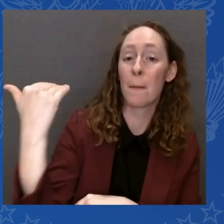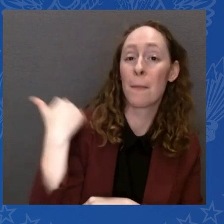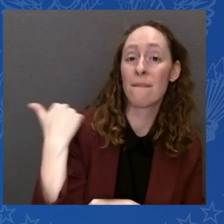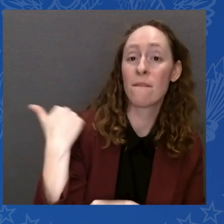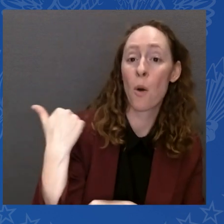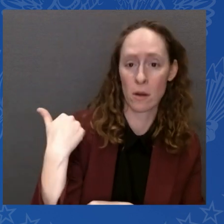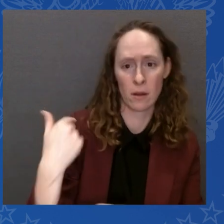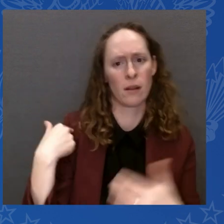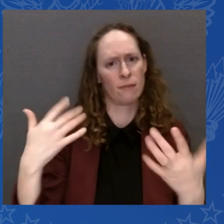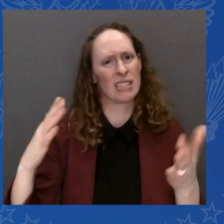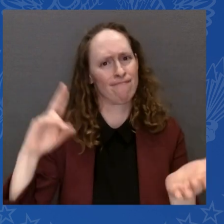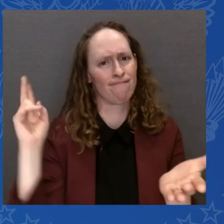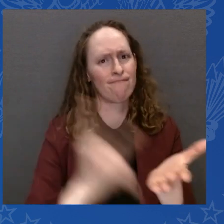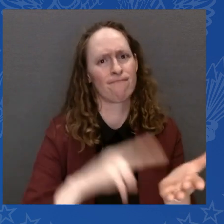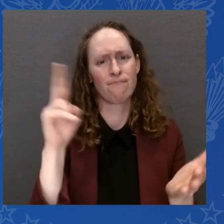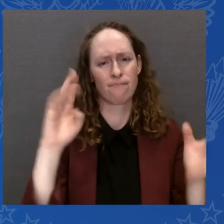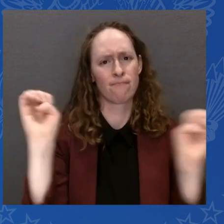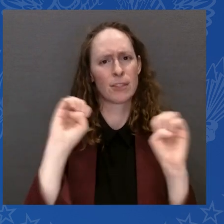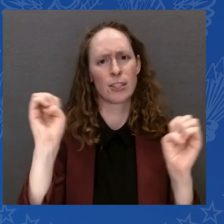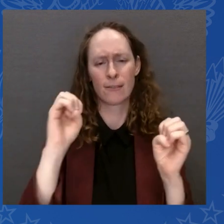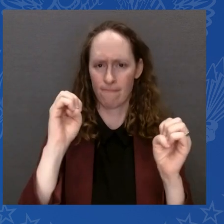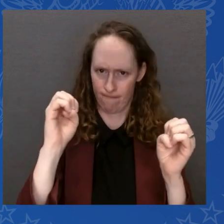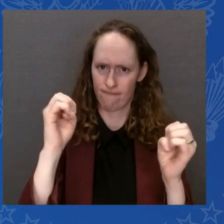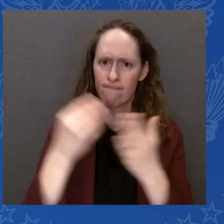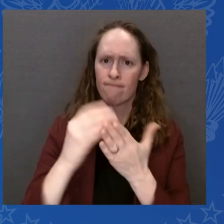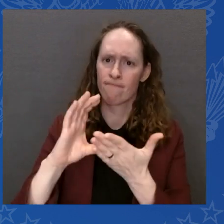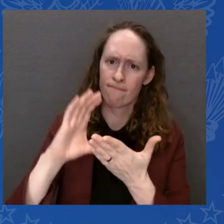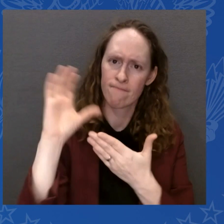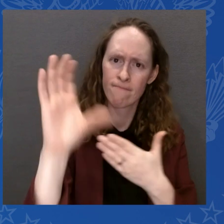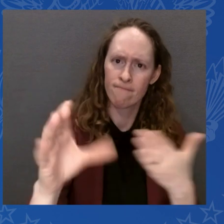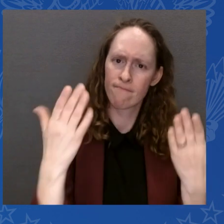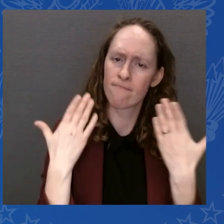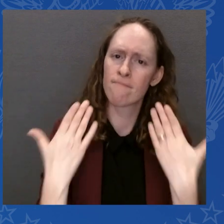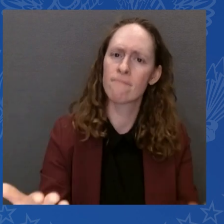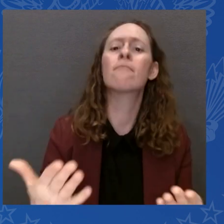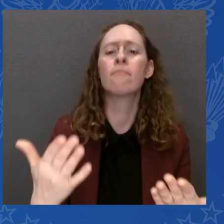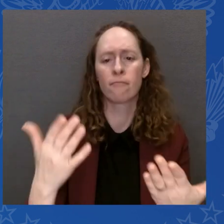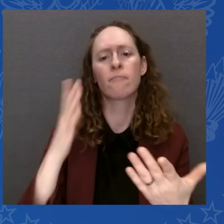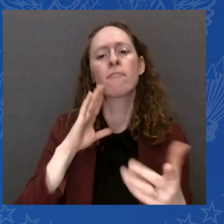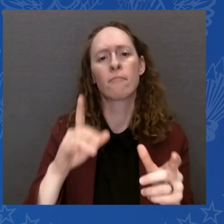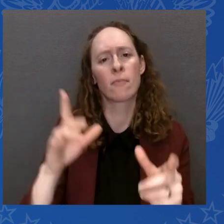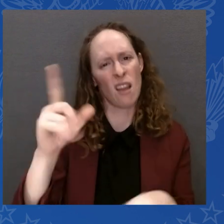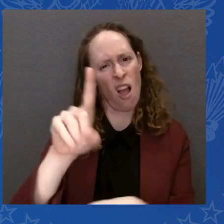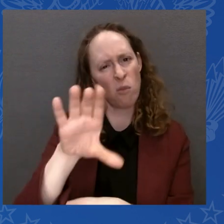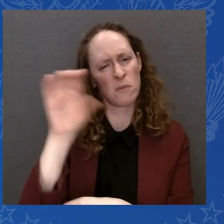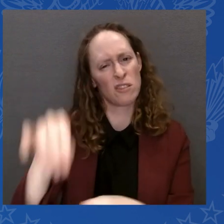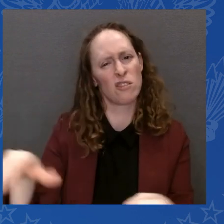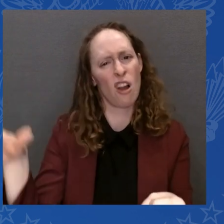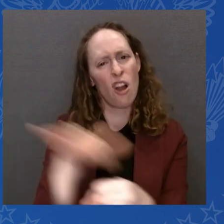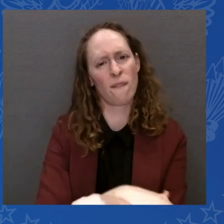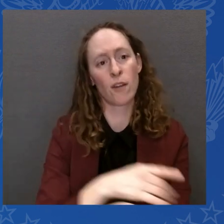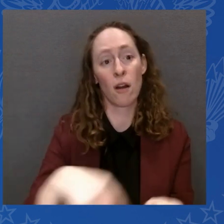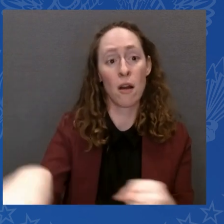that we'll cover 100 percent of the cost of removing debris and emergency measures like sheltering evacuees